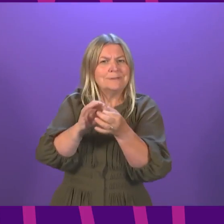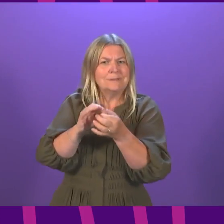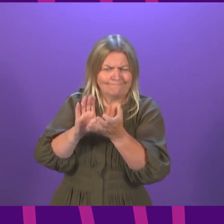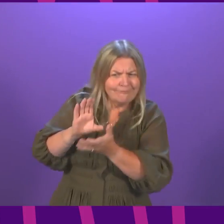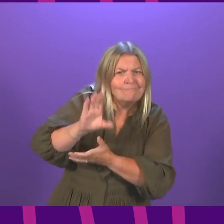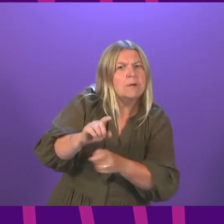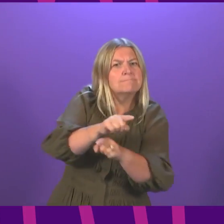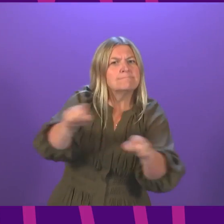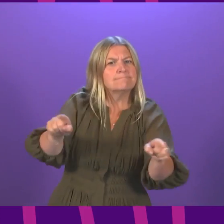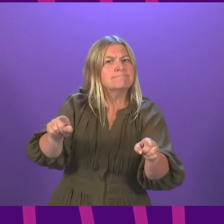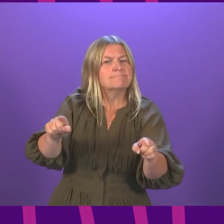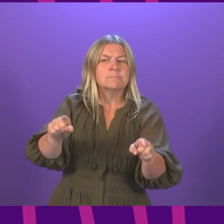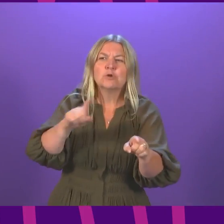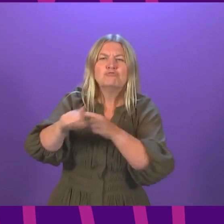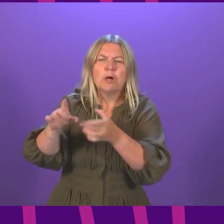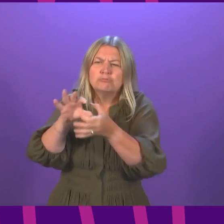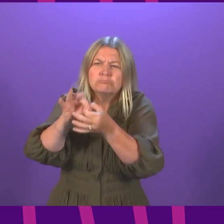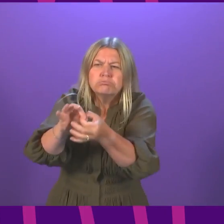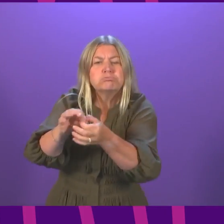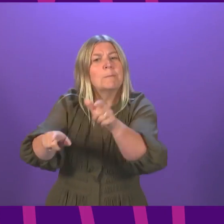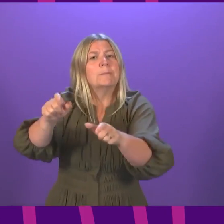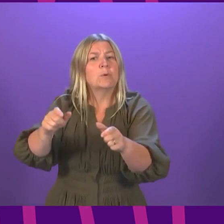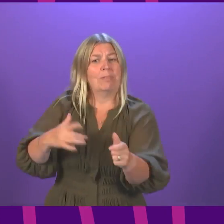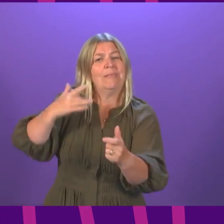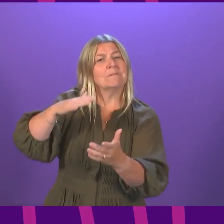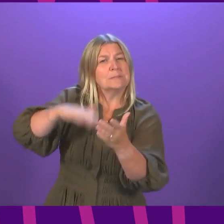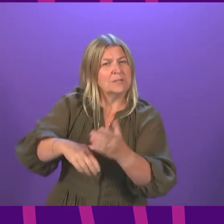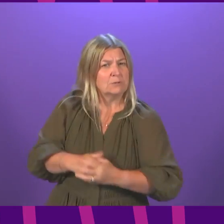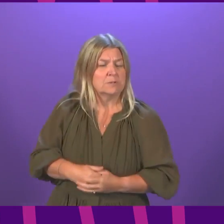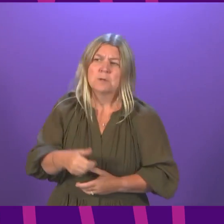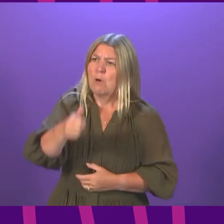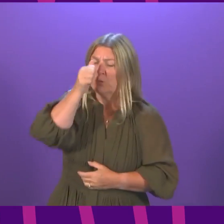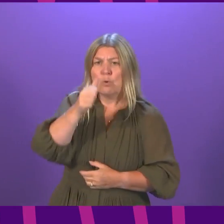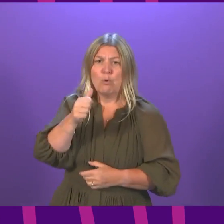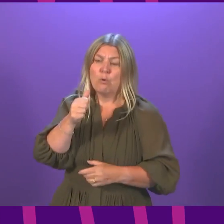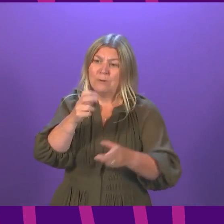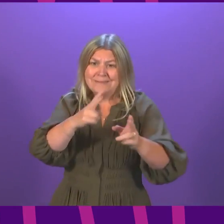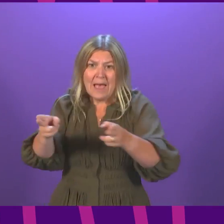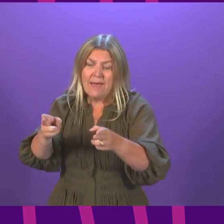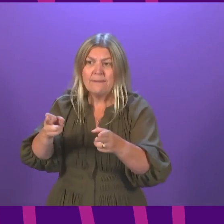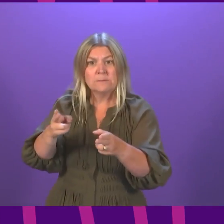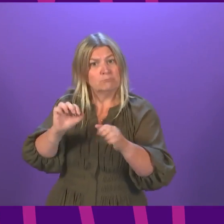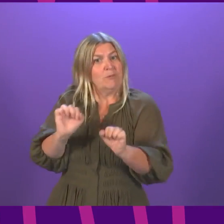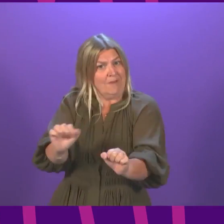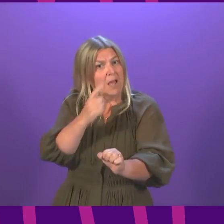We know that drug deaths are preventable and avoidable. The publication of the 2020 drug